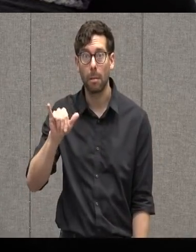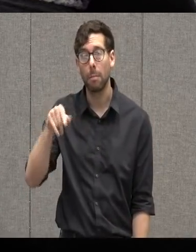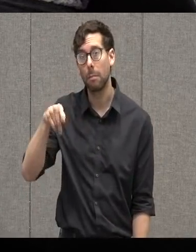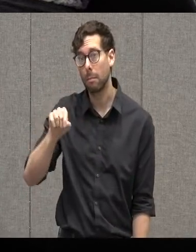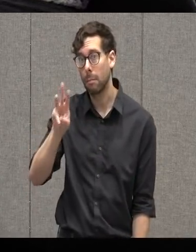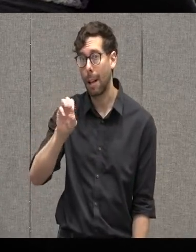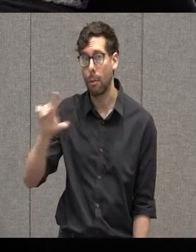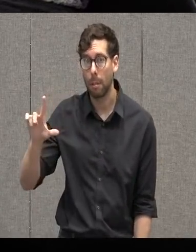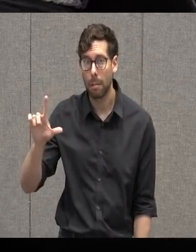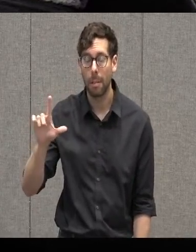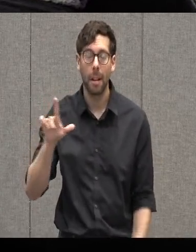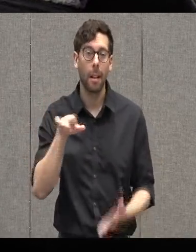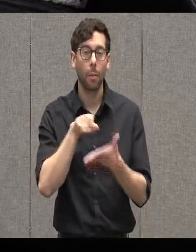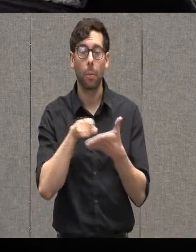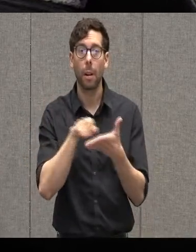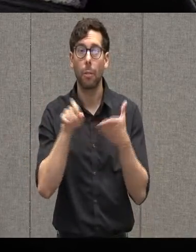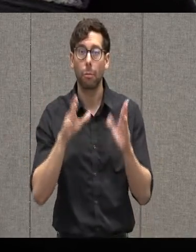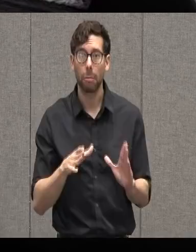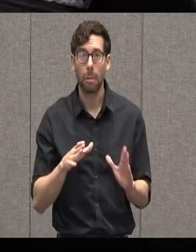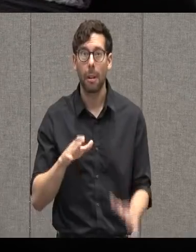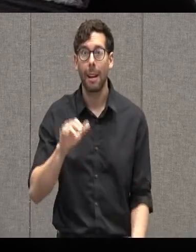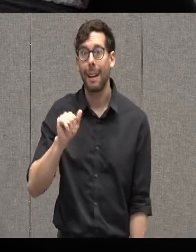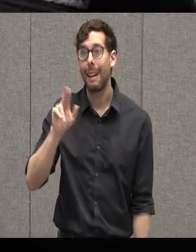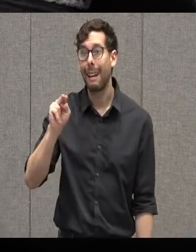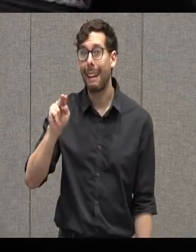and written by Anne Miranda.